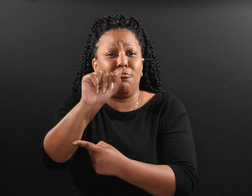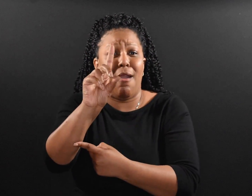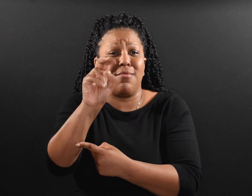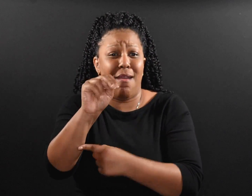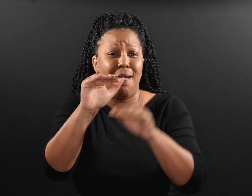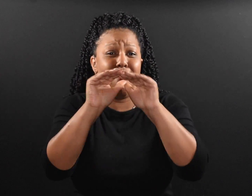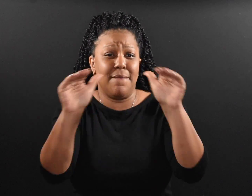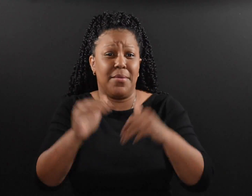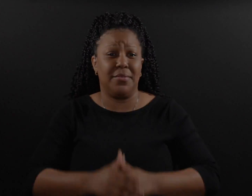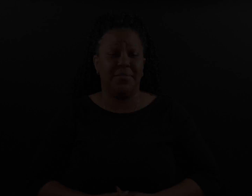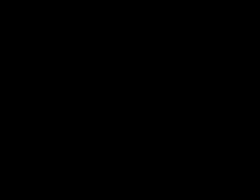the radon level.